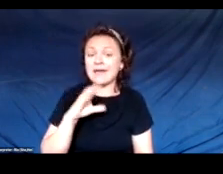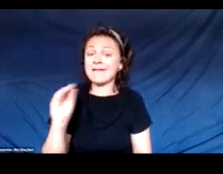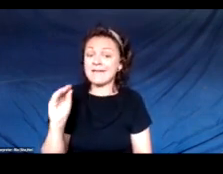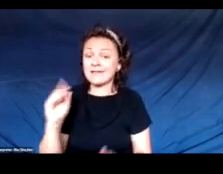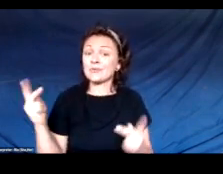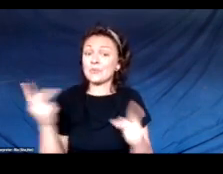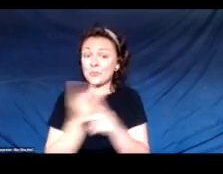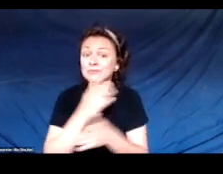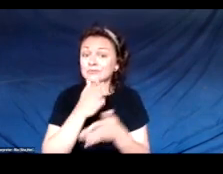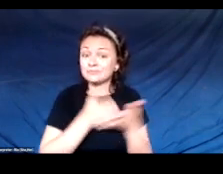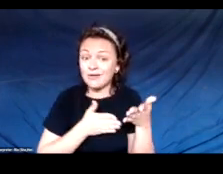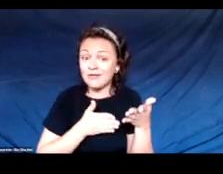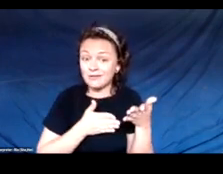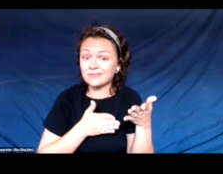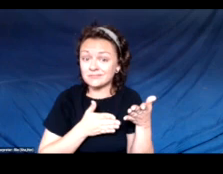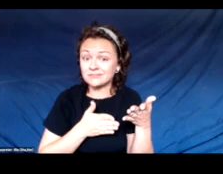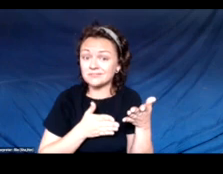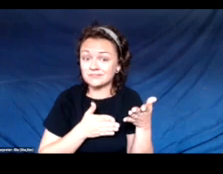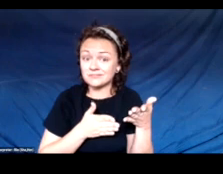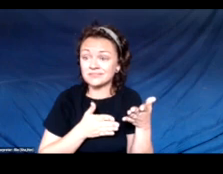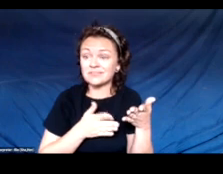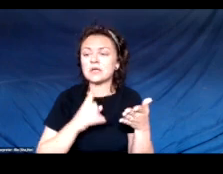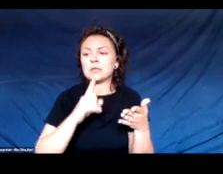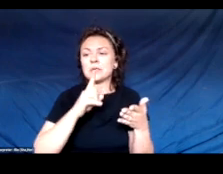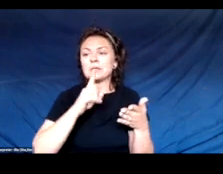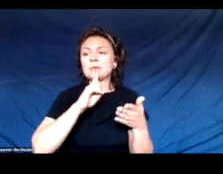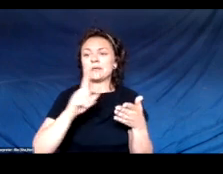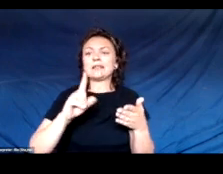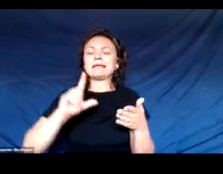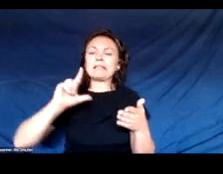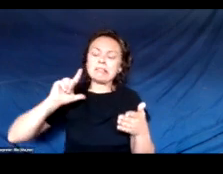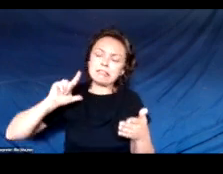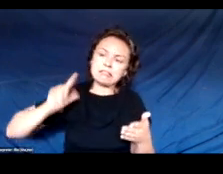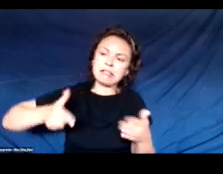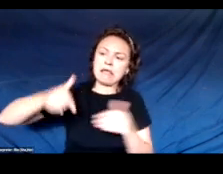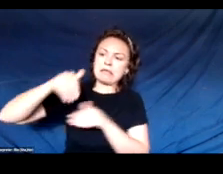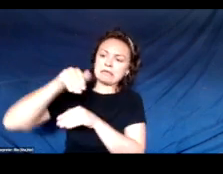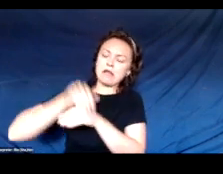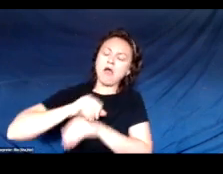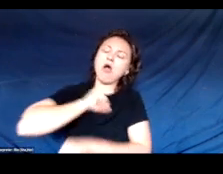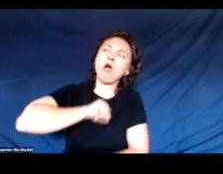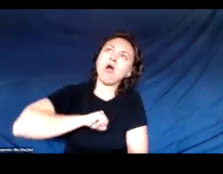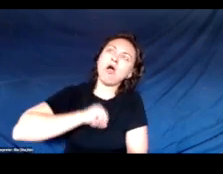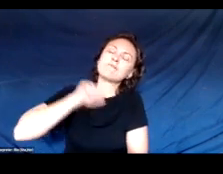those late night cough that will wake her up and it'll be really bad.